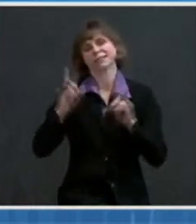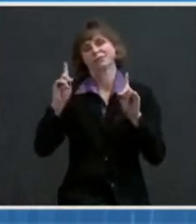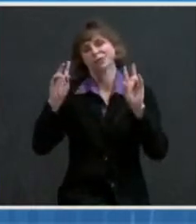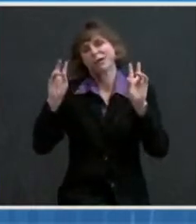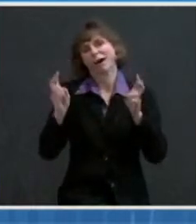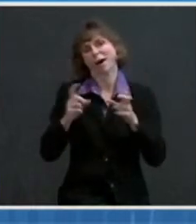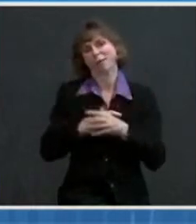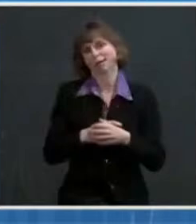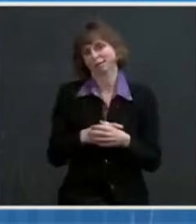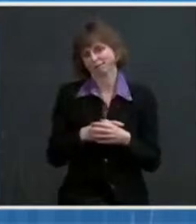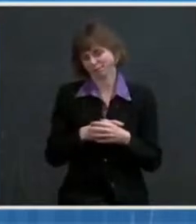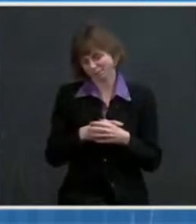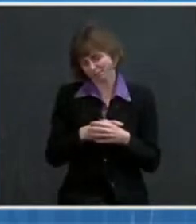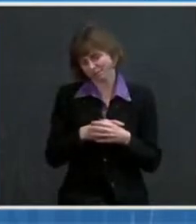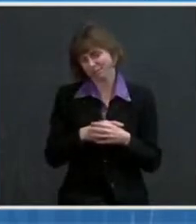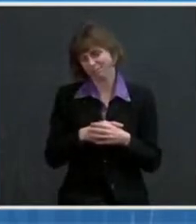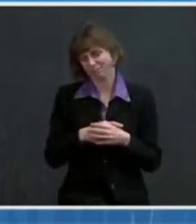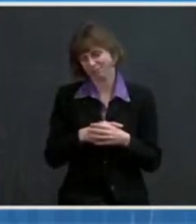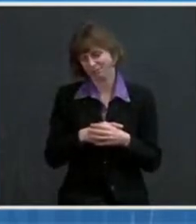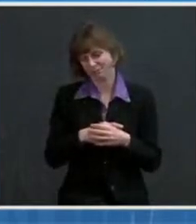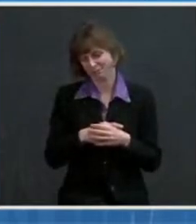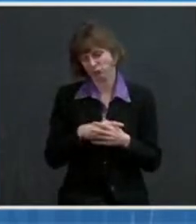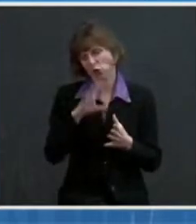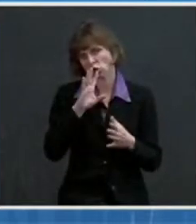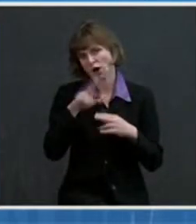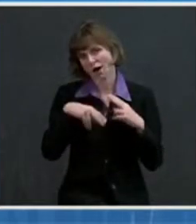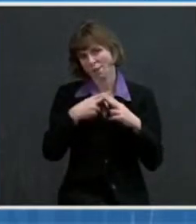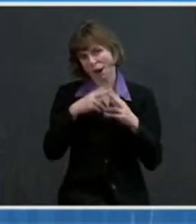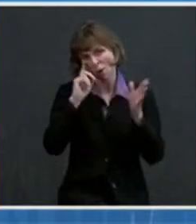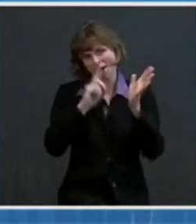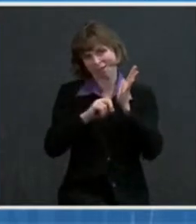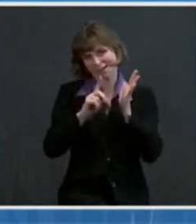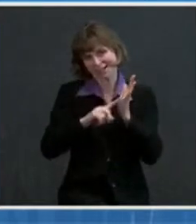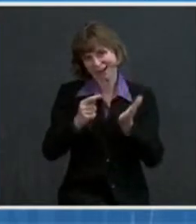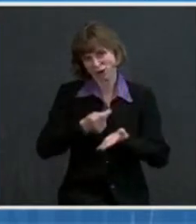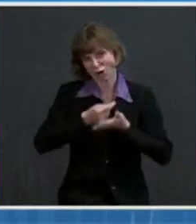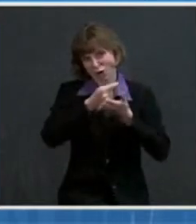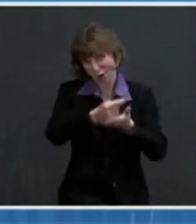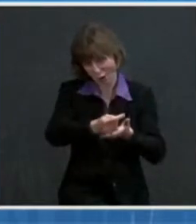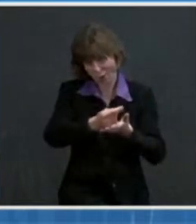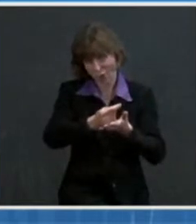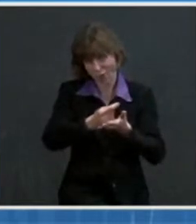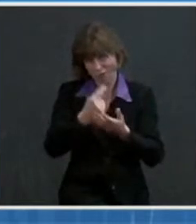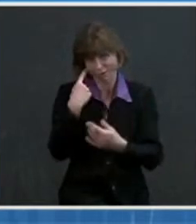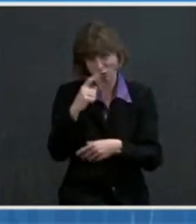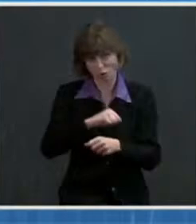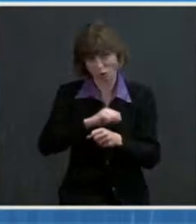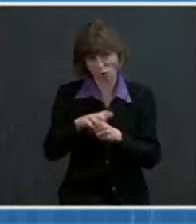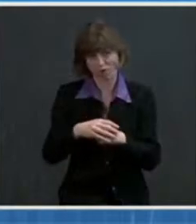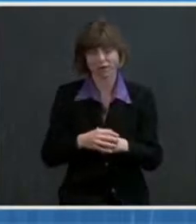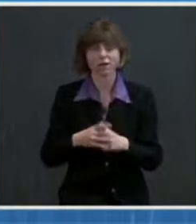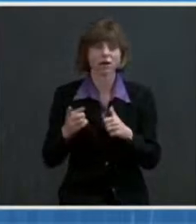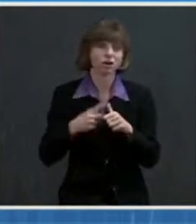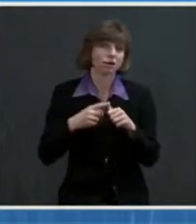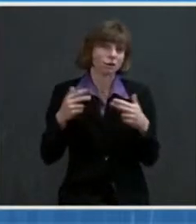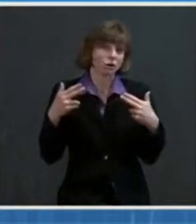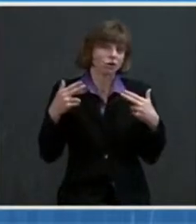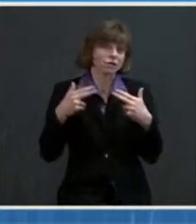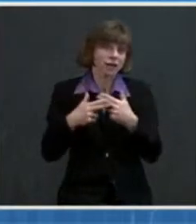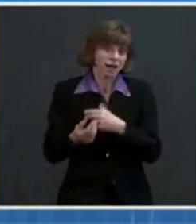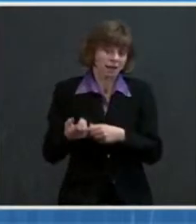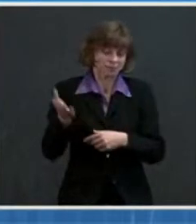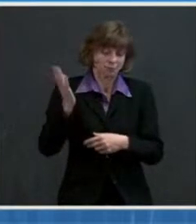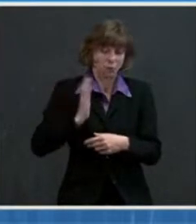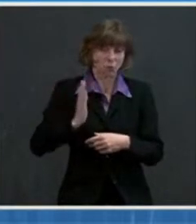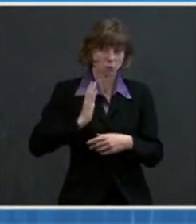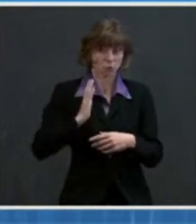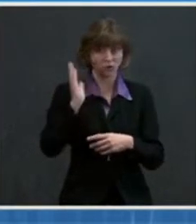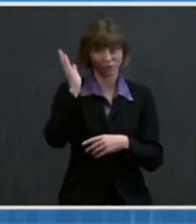NOW ON A DIFFERENT TOPIC AND